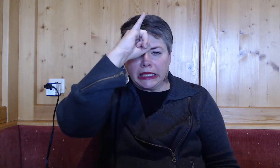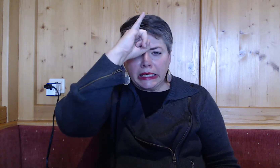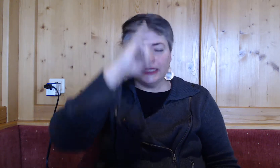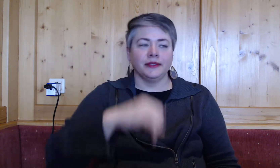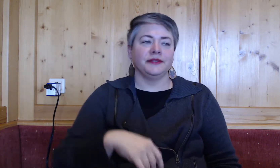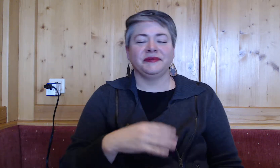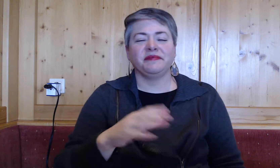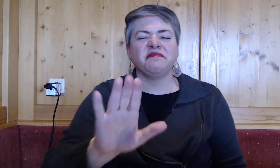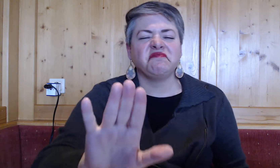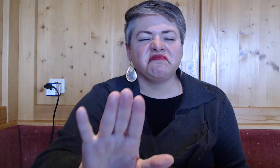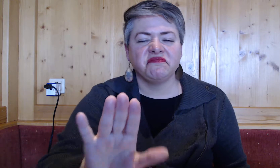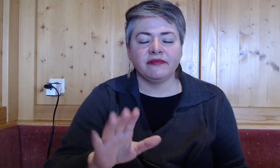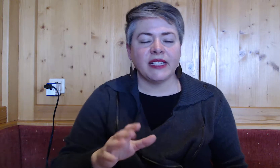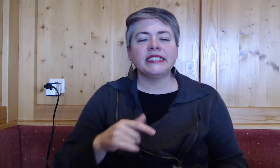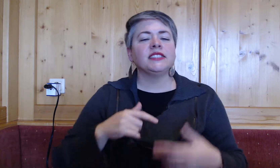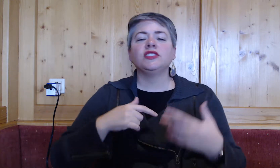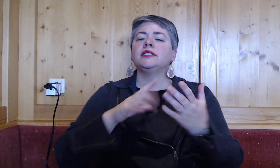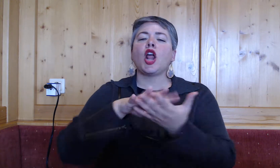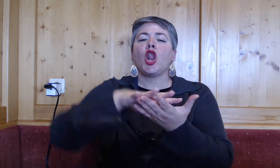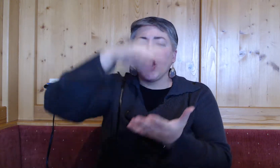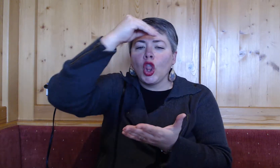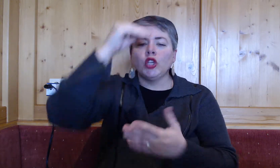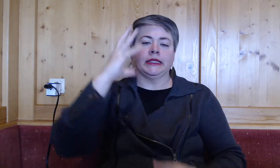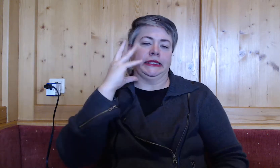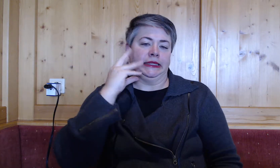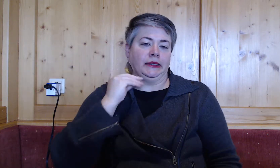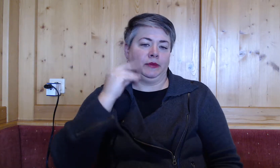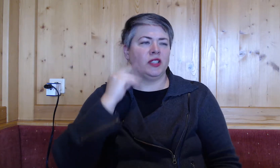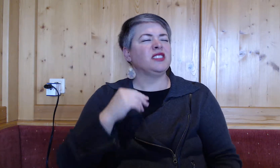It was a good learning experience.